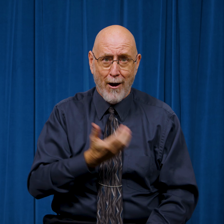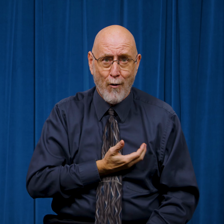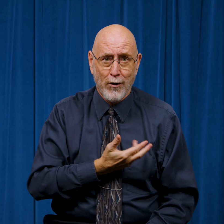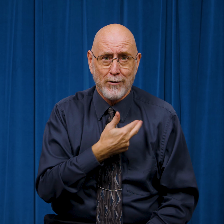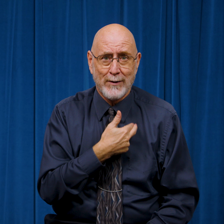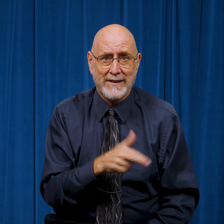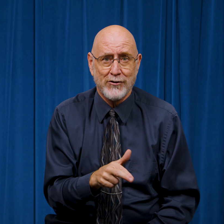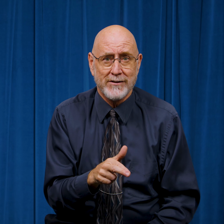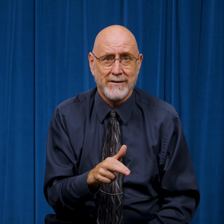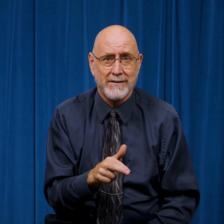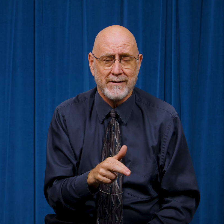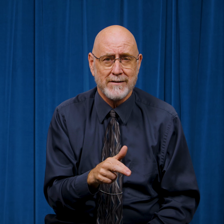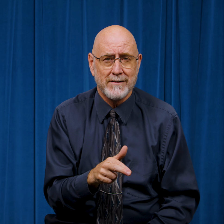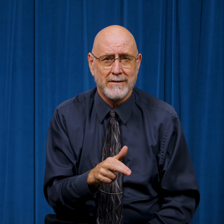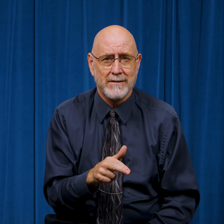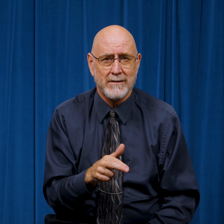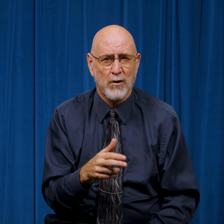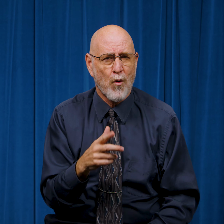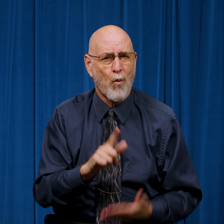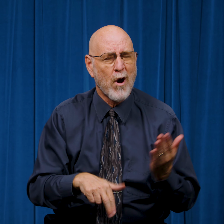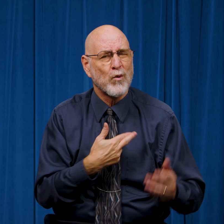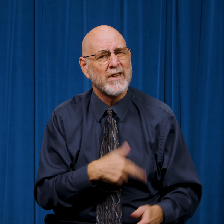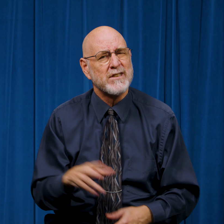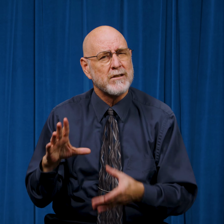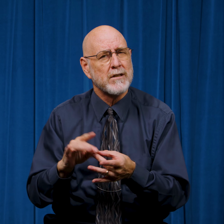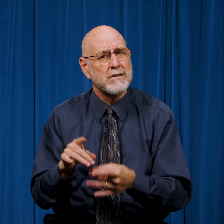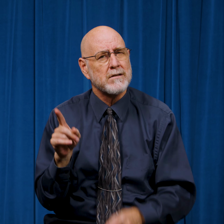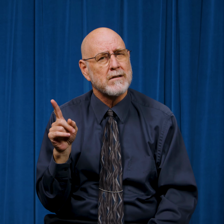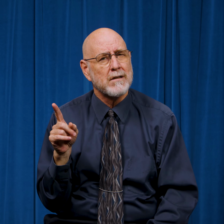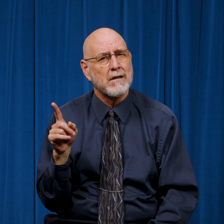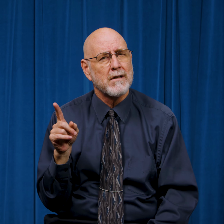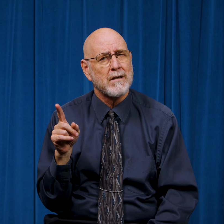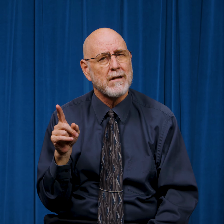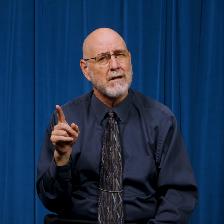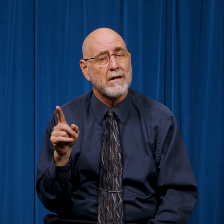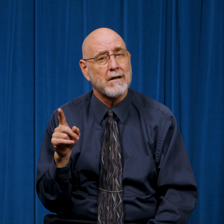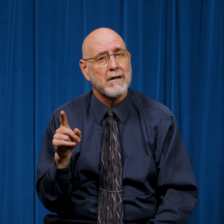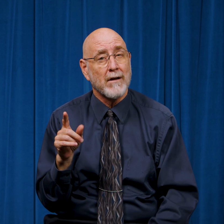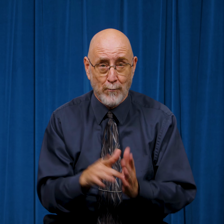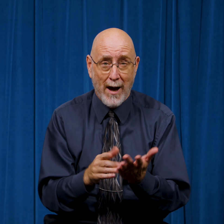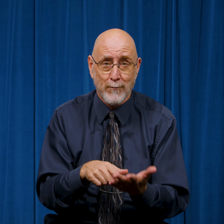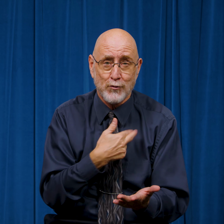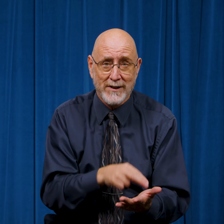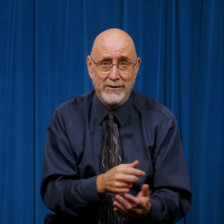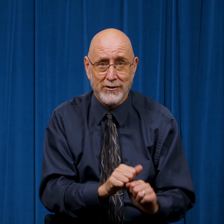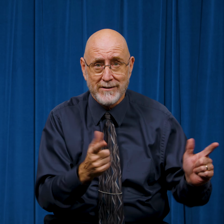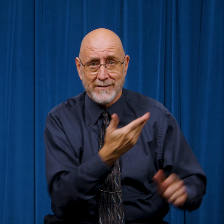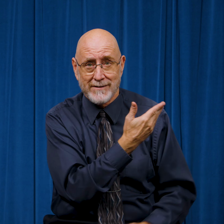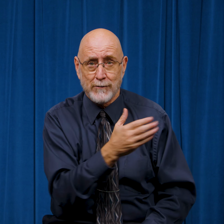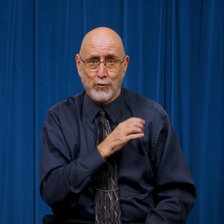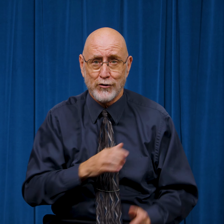What religion was he referring to? Well, the religion of the Bible, Christianity;